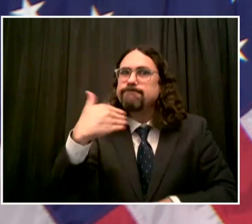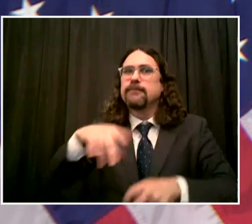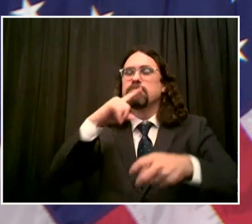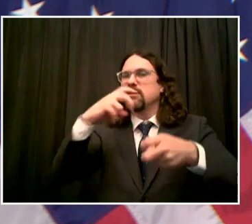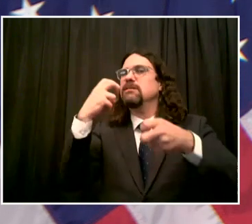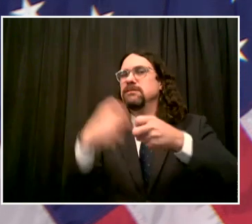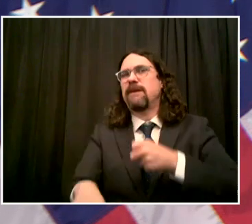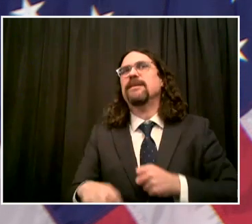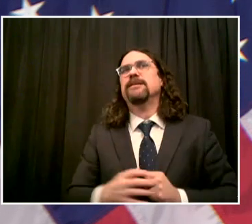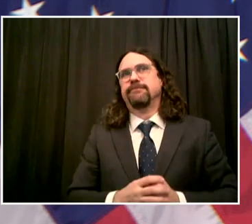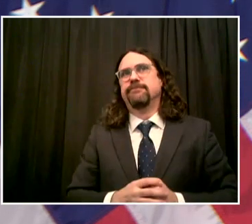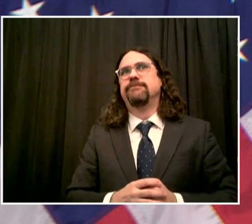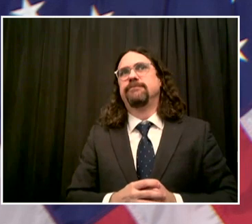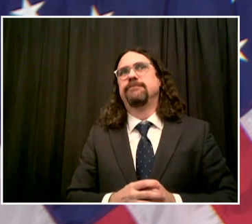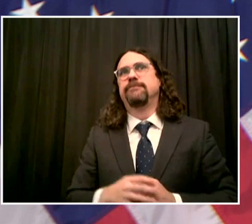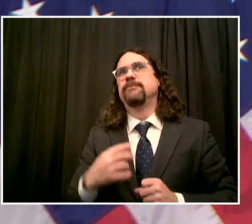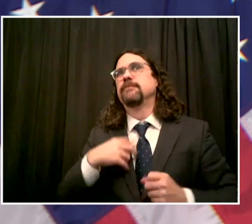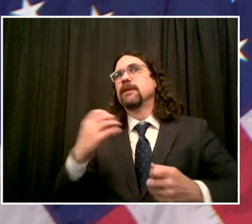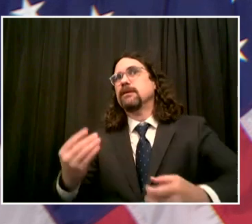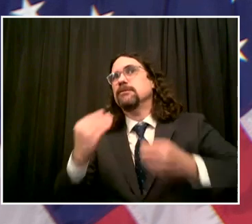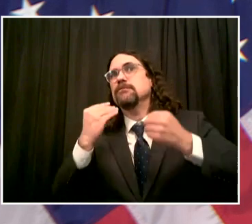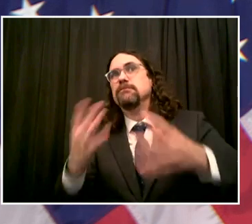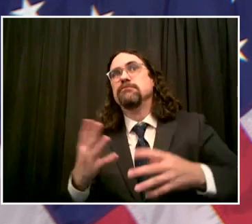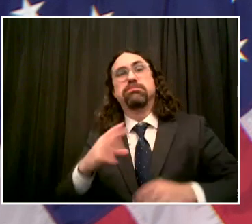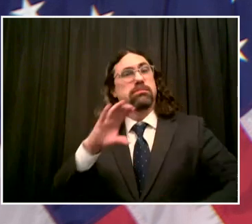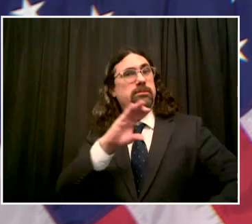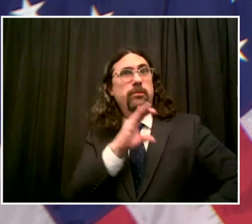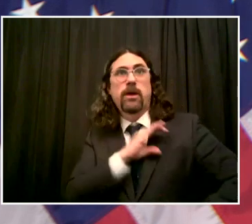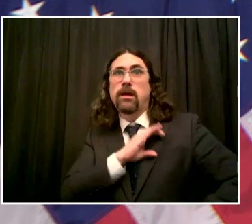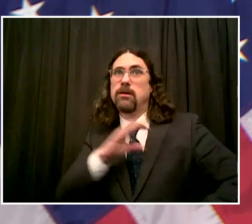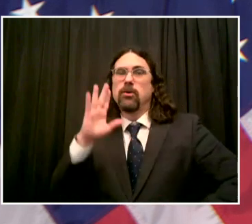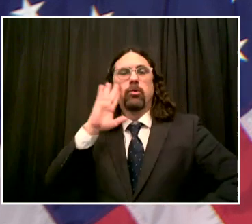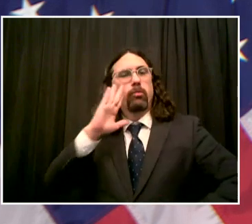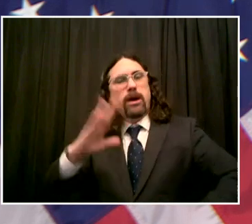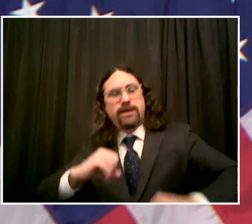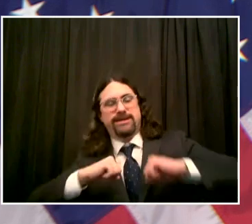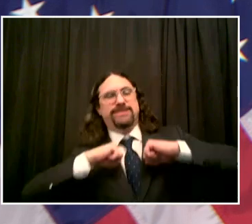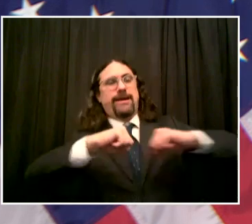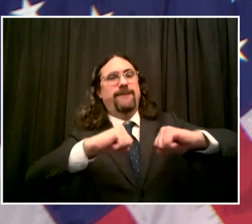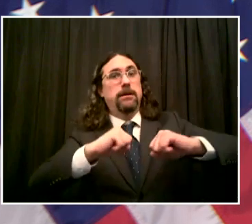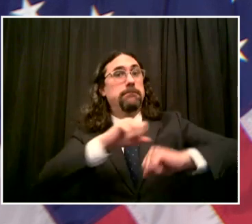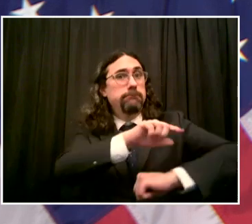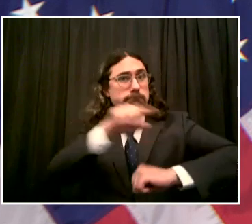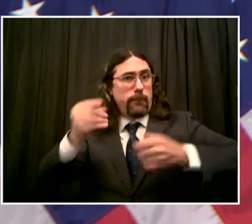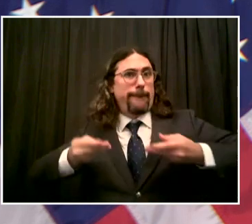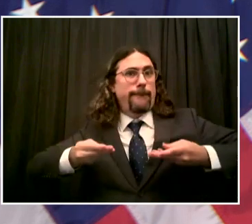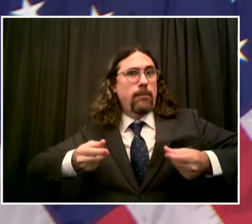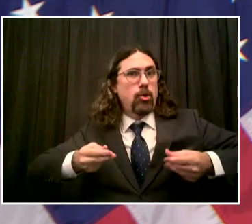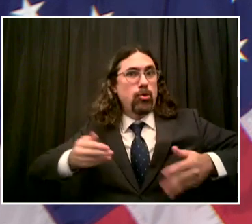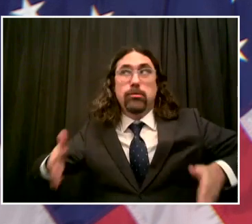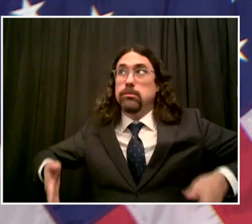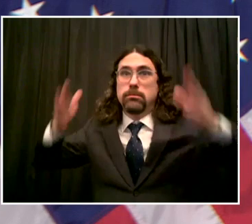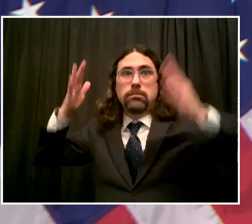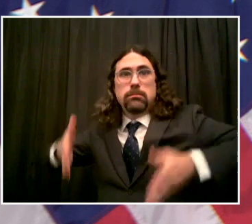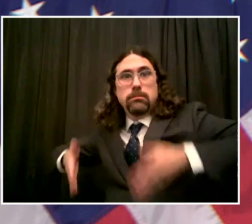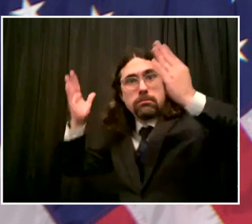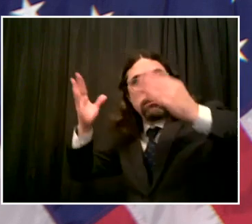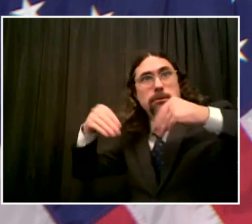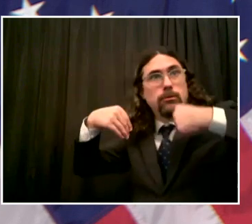DIFFERENT VARIABLES. WE WILL DEFEND PROPERTY. ABSOLUTELY.